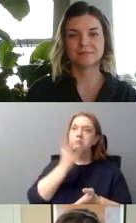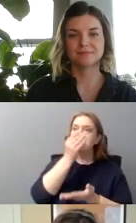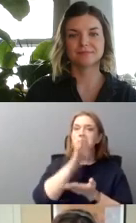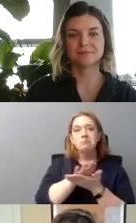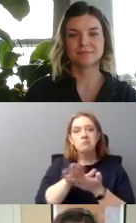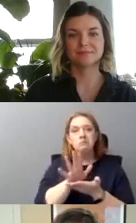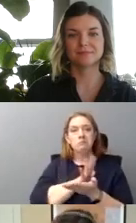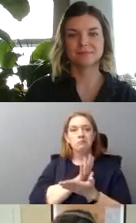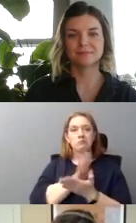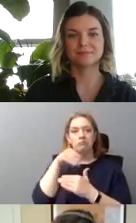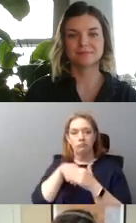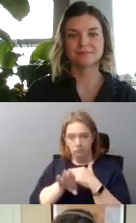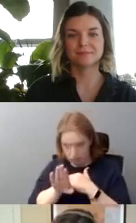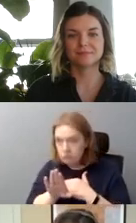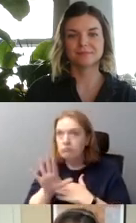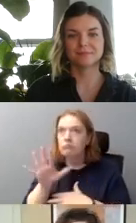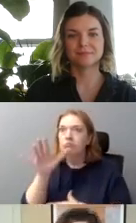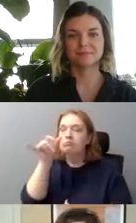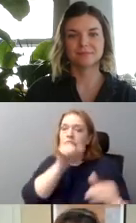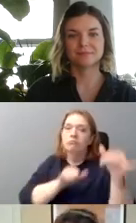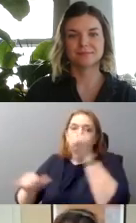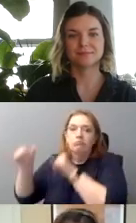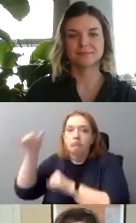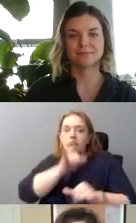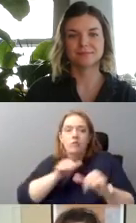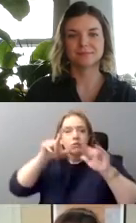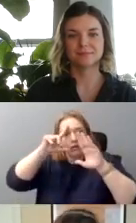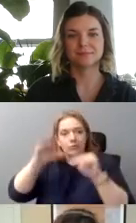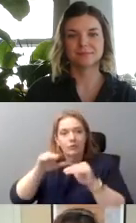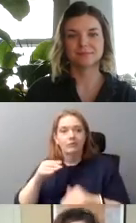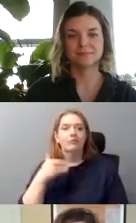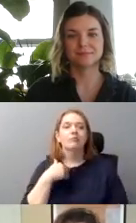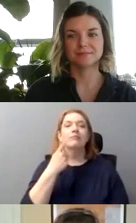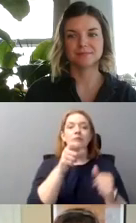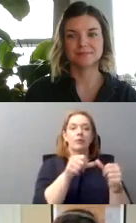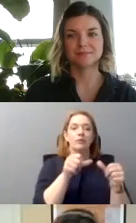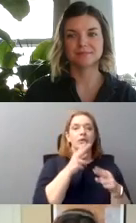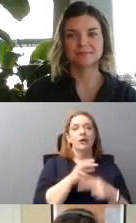lie south of the financial district in an area of town known as SoMa, or south of market.